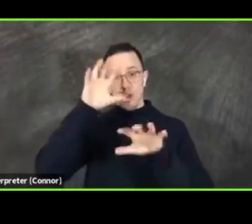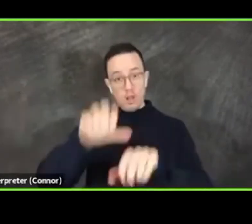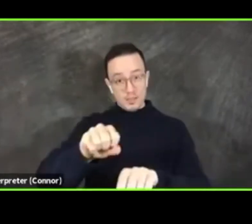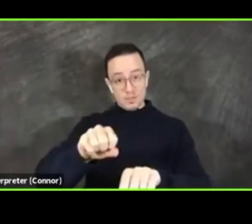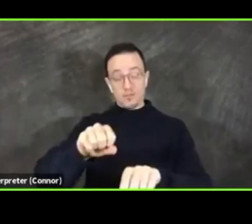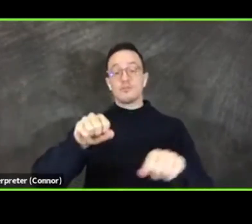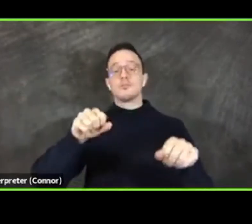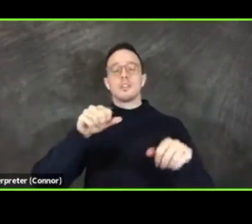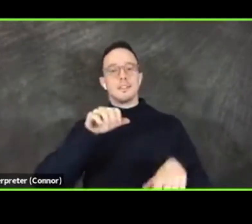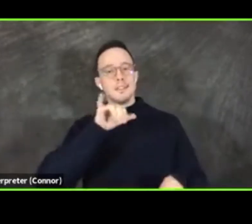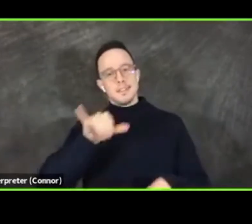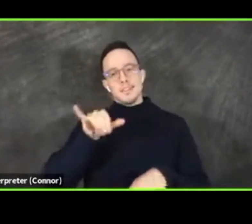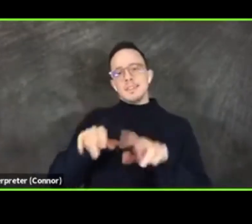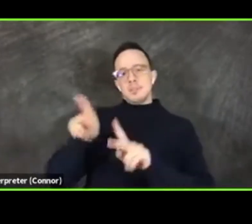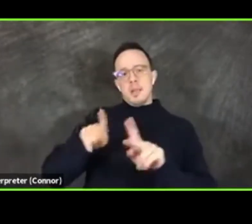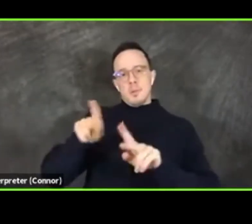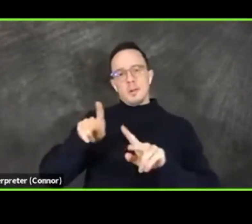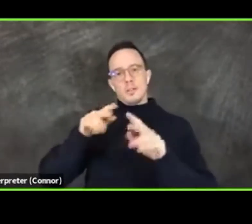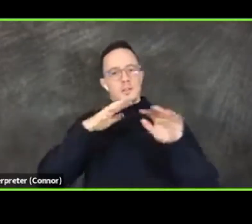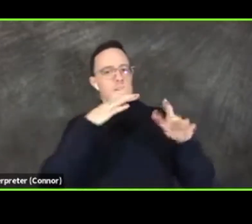THAT EVENTUALLY LED TO THEIR FORCED REMOVAL FROM THE